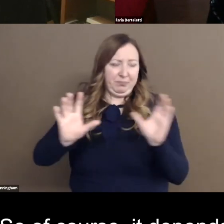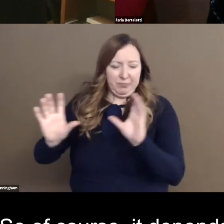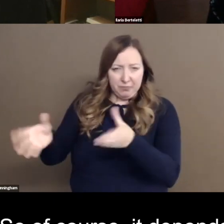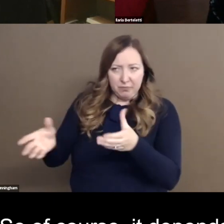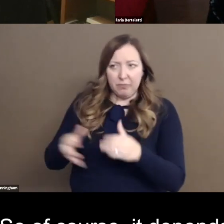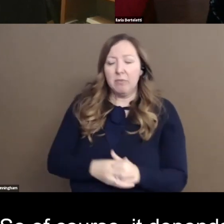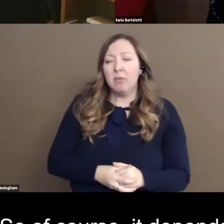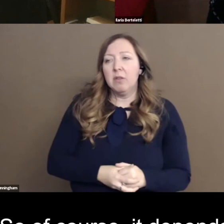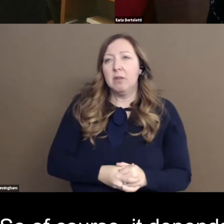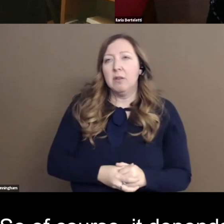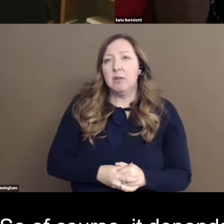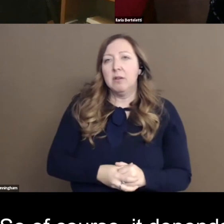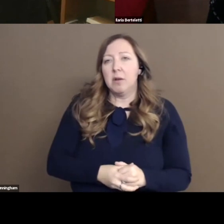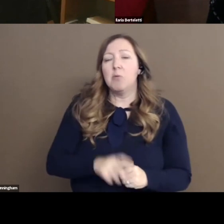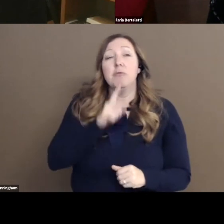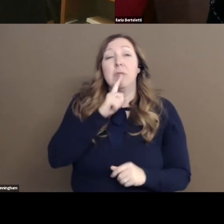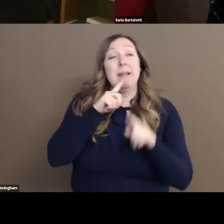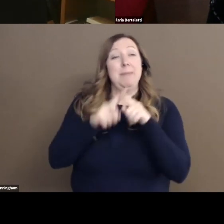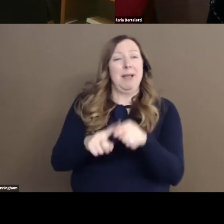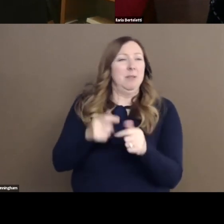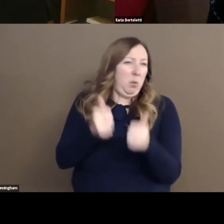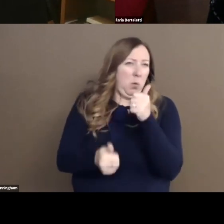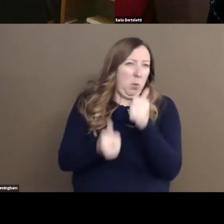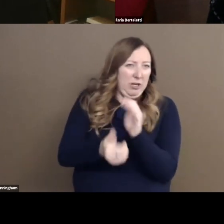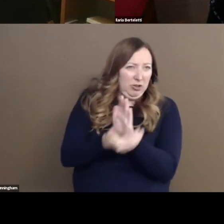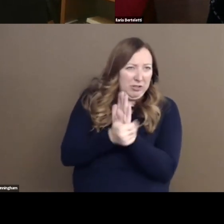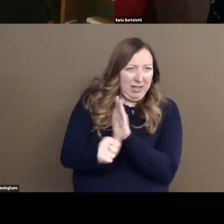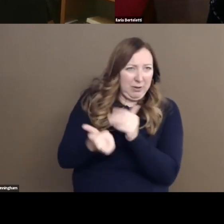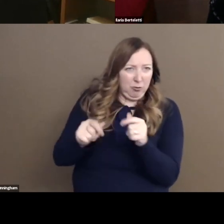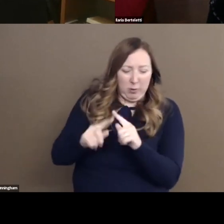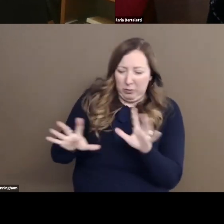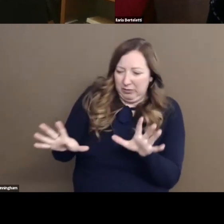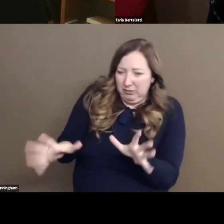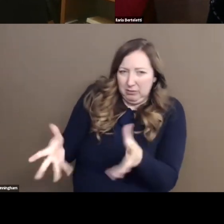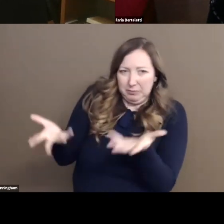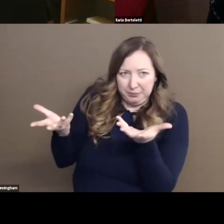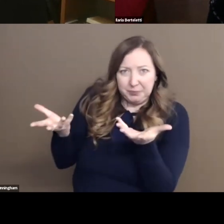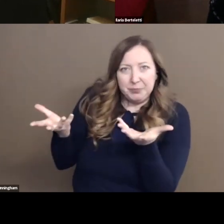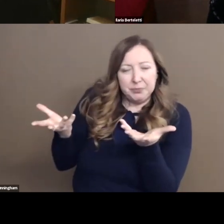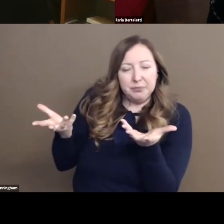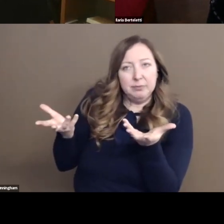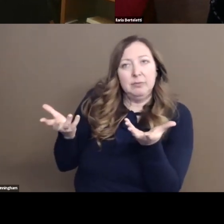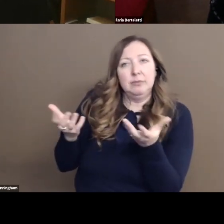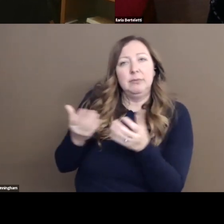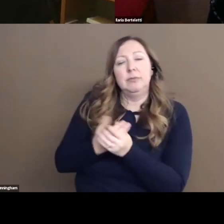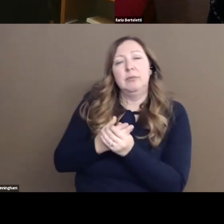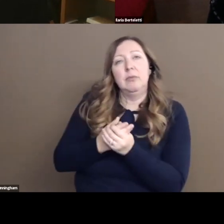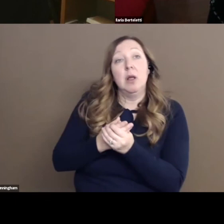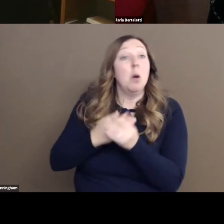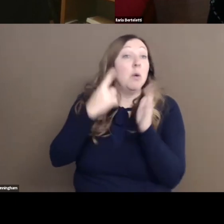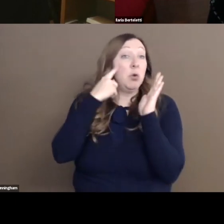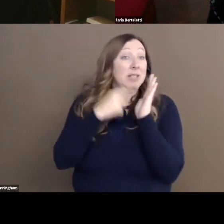skill or cognitive function you're trying to improve but let's just take math